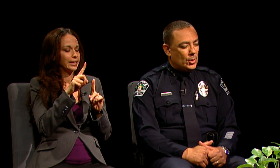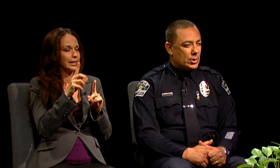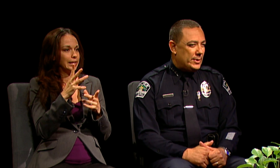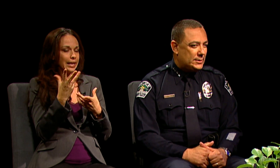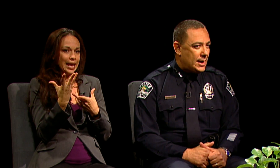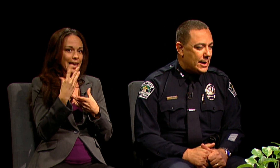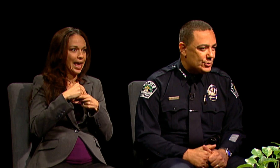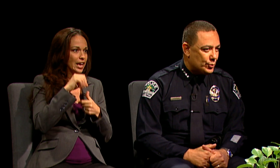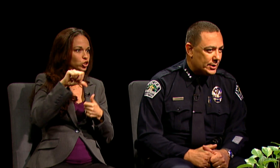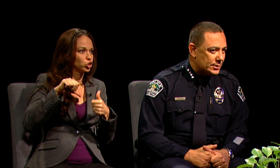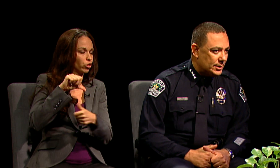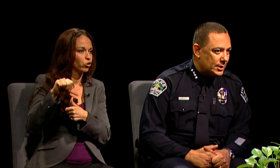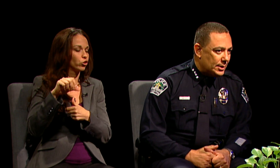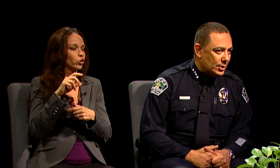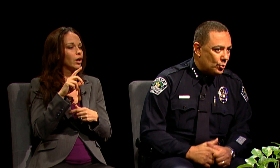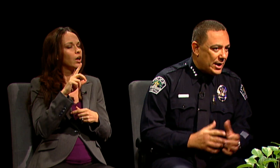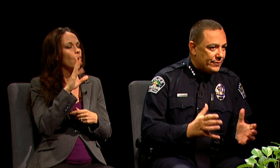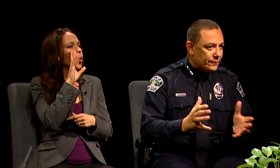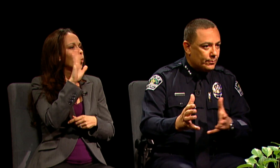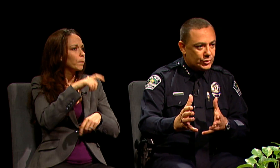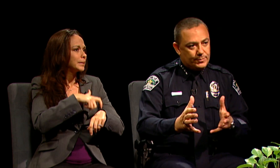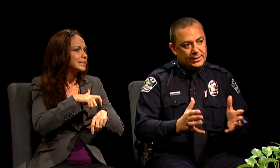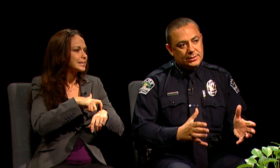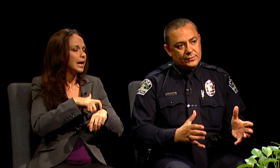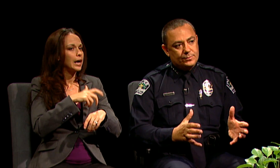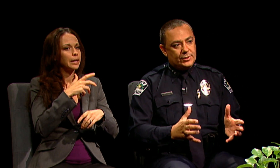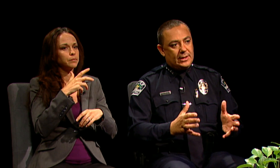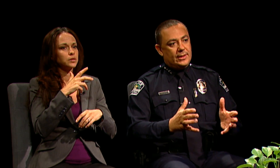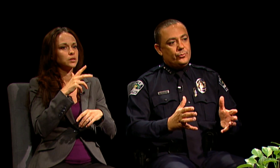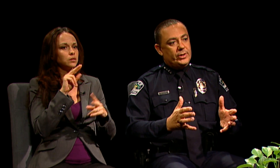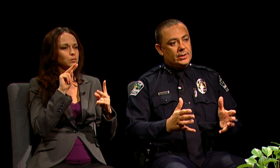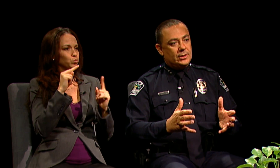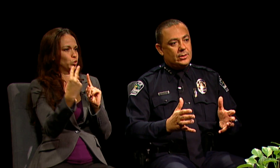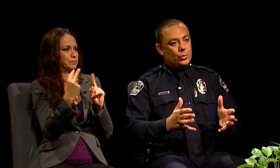THERE ARE GONNA BE TIMES WHEN WE HAVE DIFFERENT PERSPECTIVES BUT I THINK WE CAN AGREE